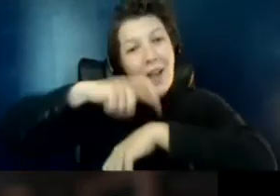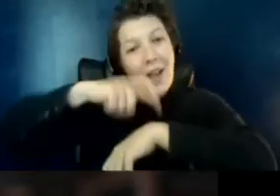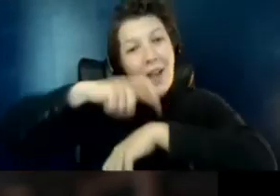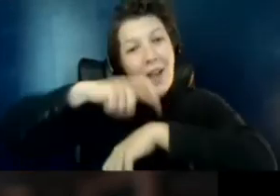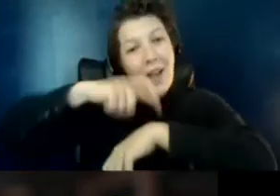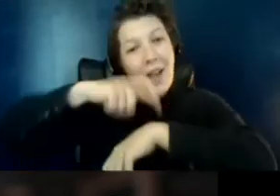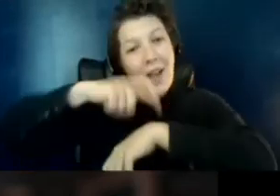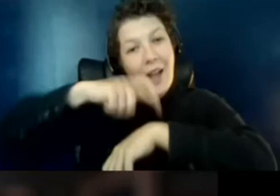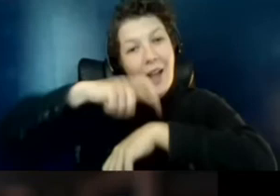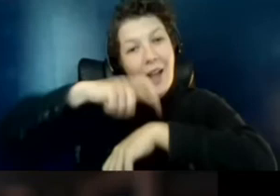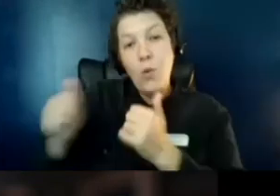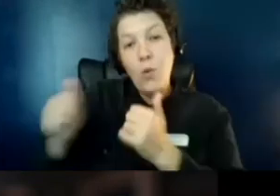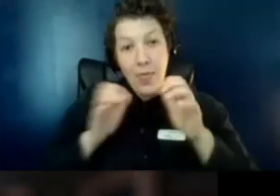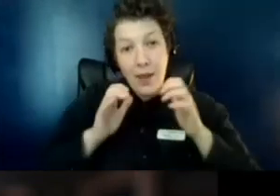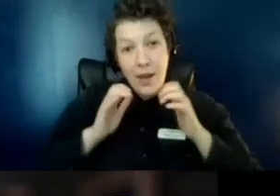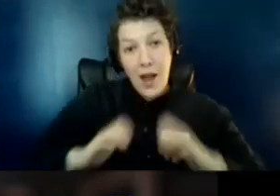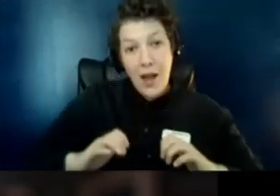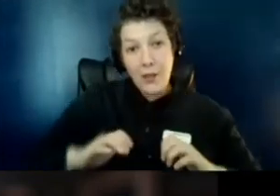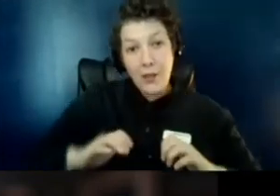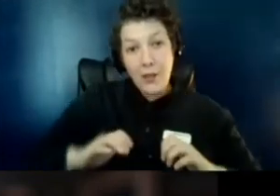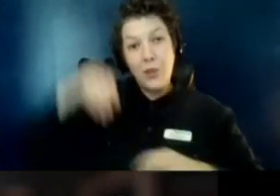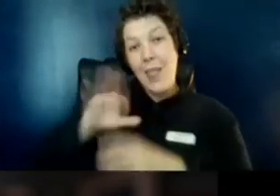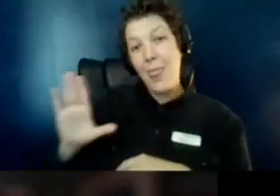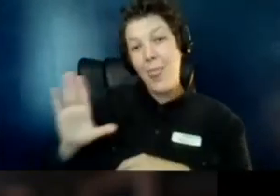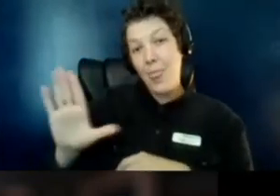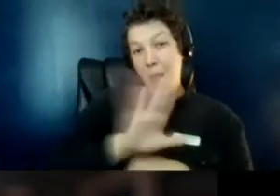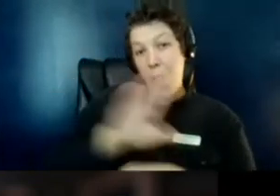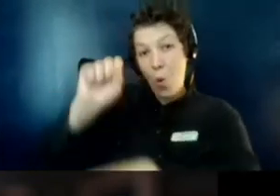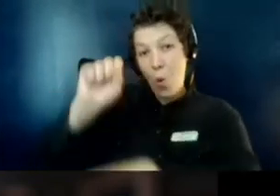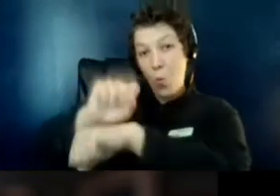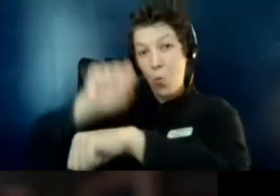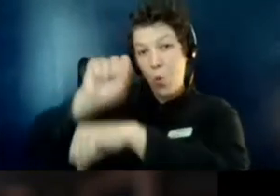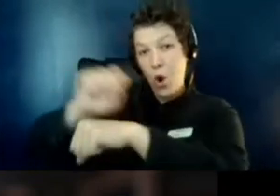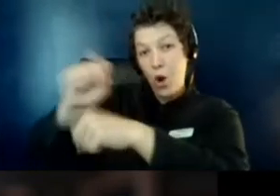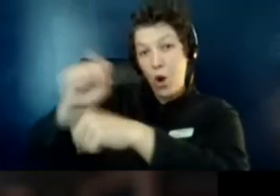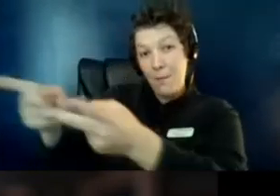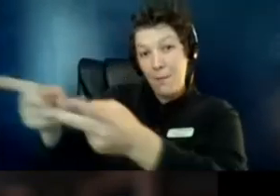watching them interacting with your product, a competitor's product or doing the same thing